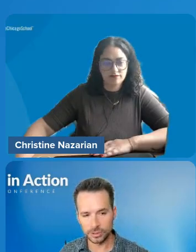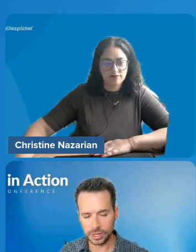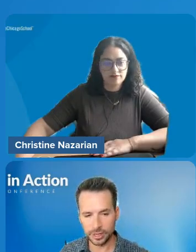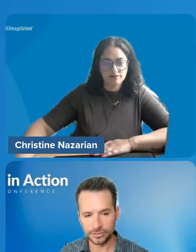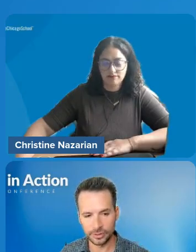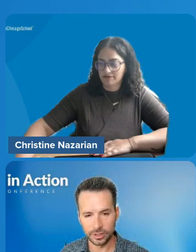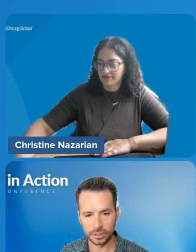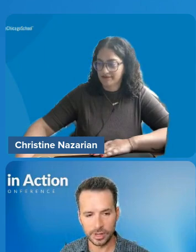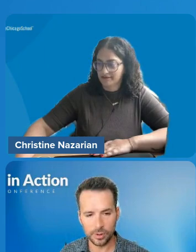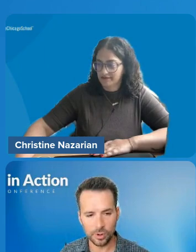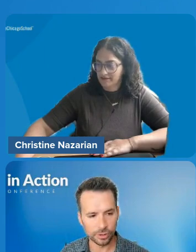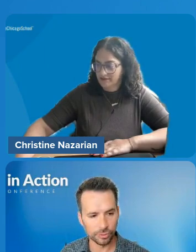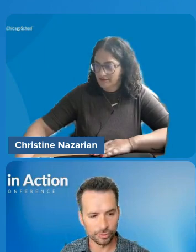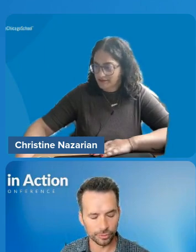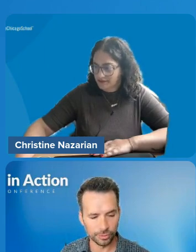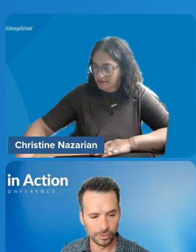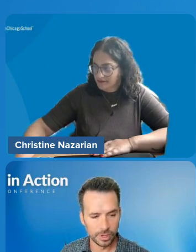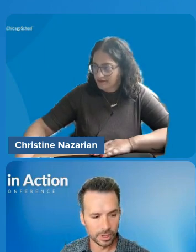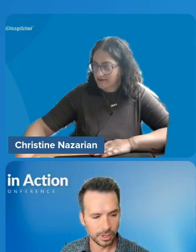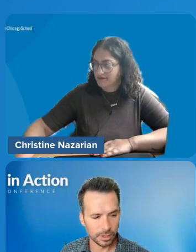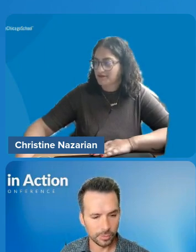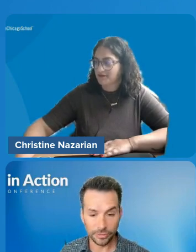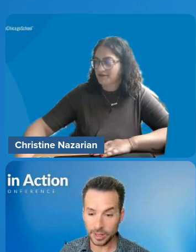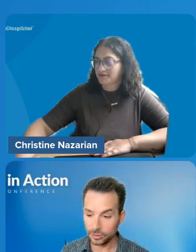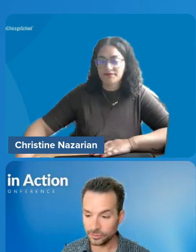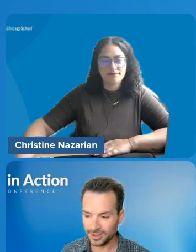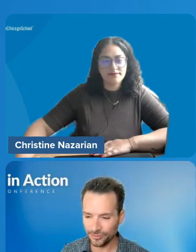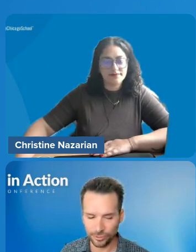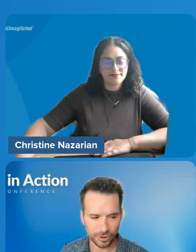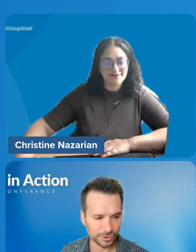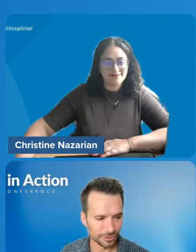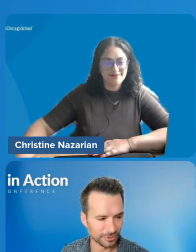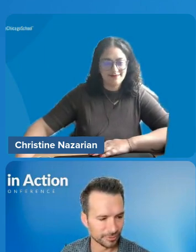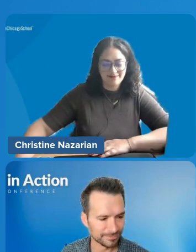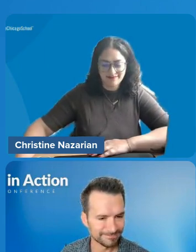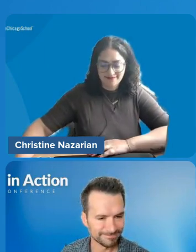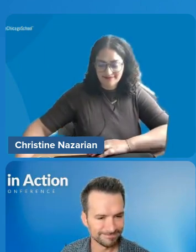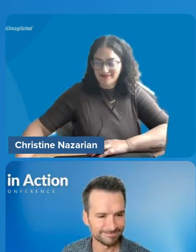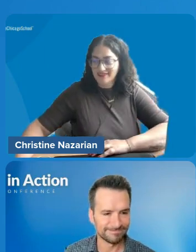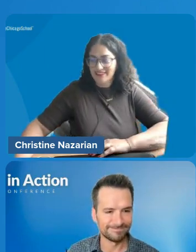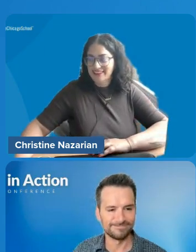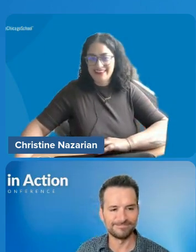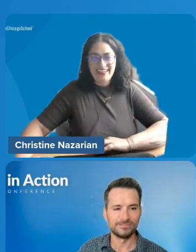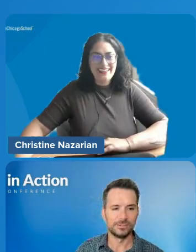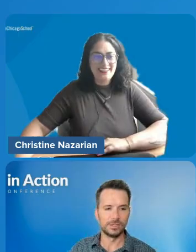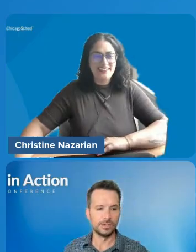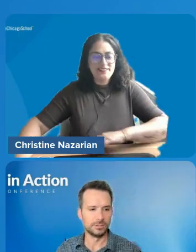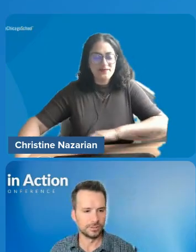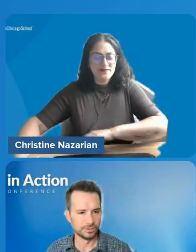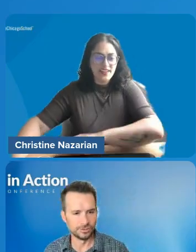Zarian is gonna now walk you through what that looks like for our students. Thank you.